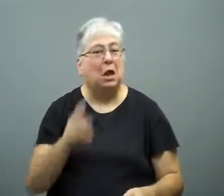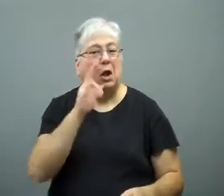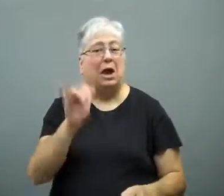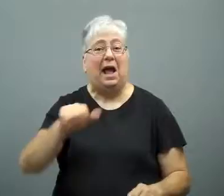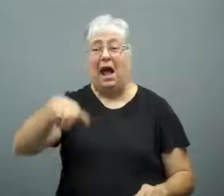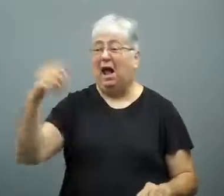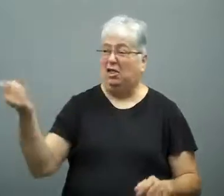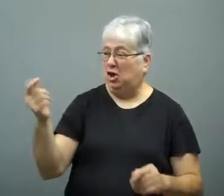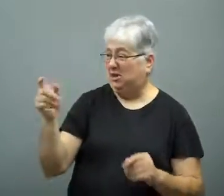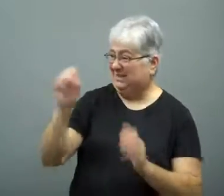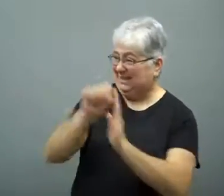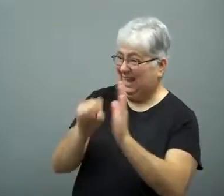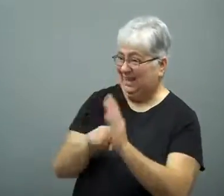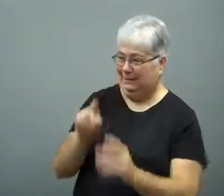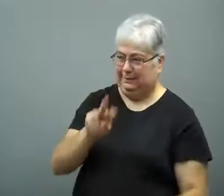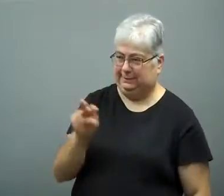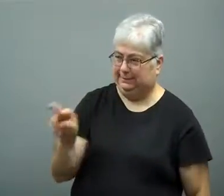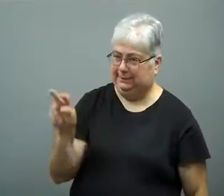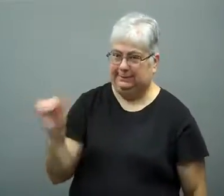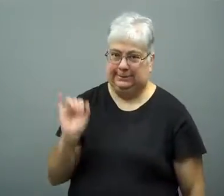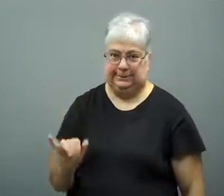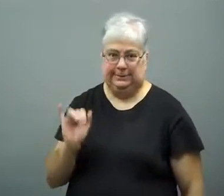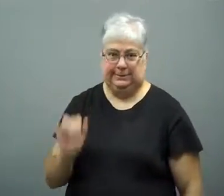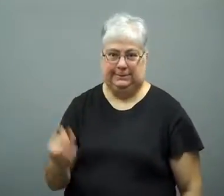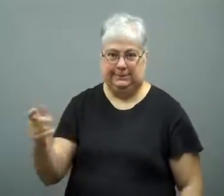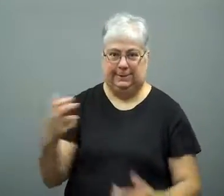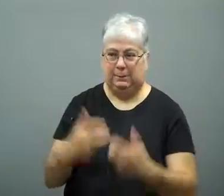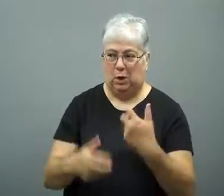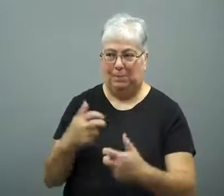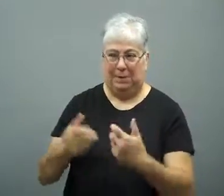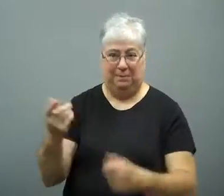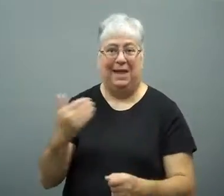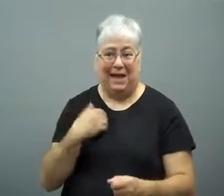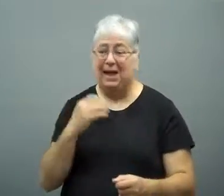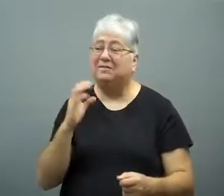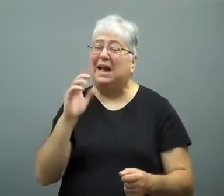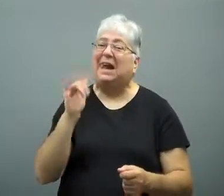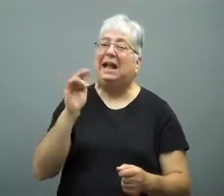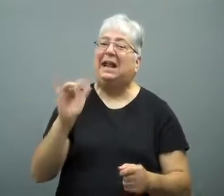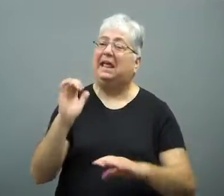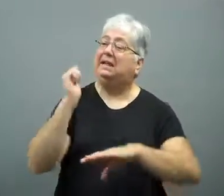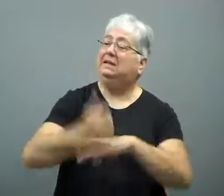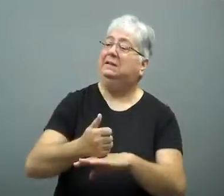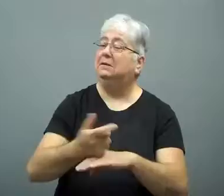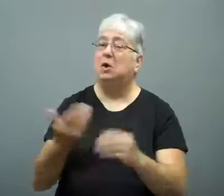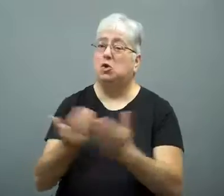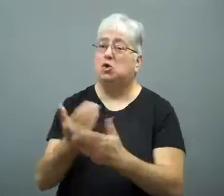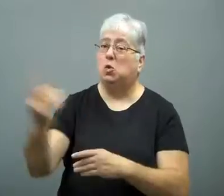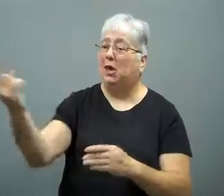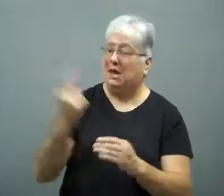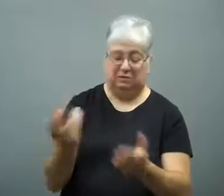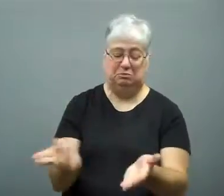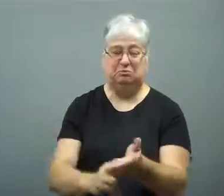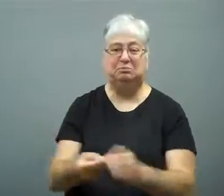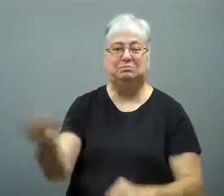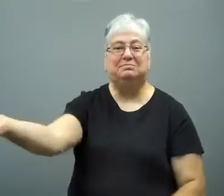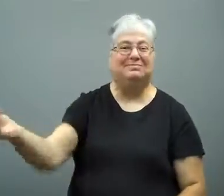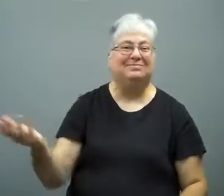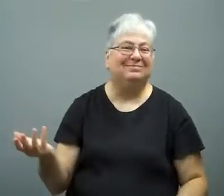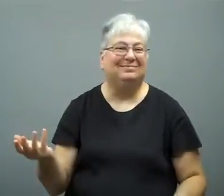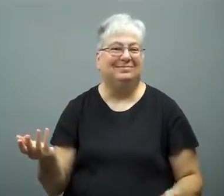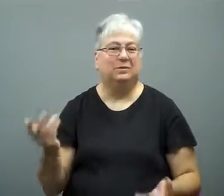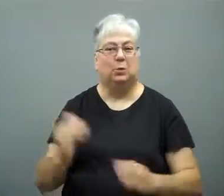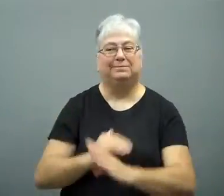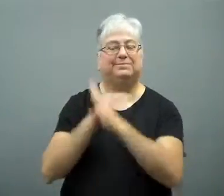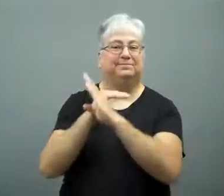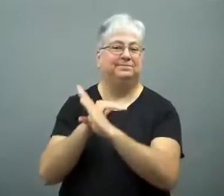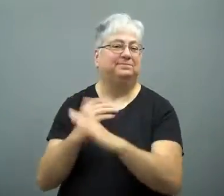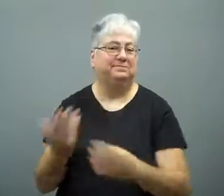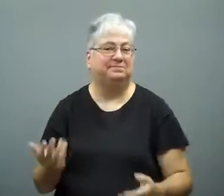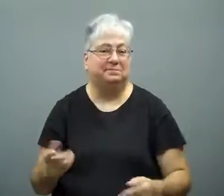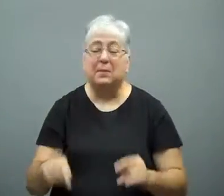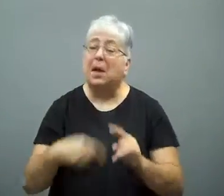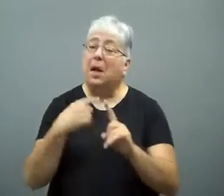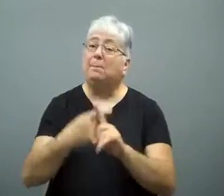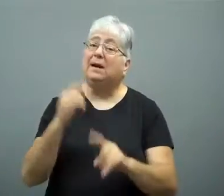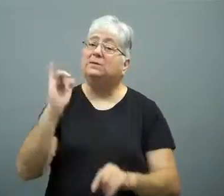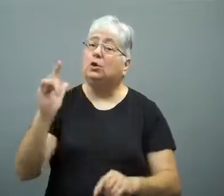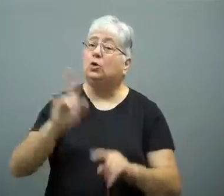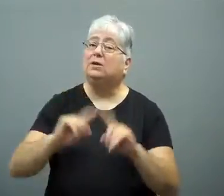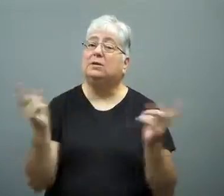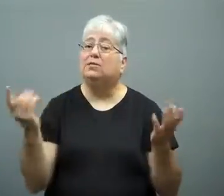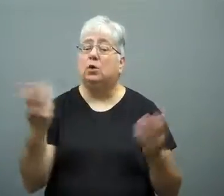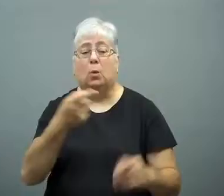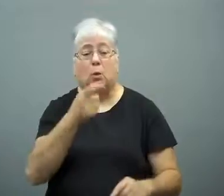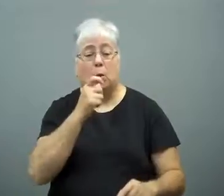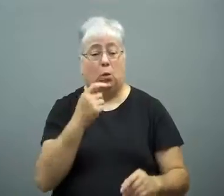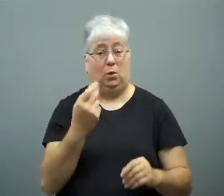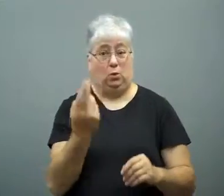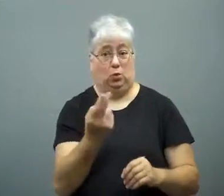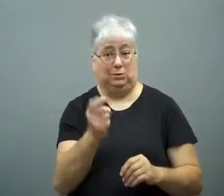Apparently they noticed in other states problems with clinics